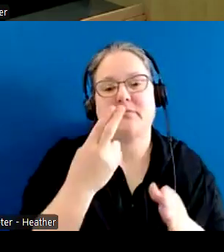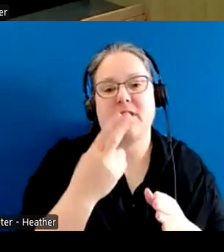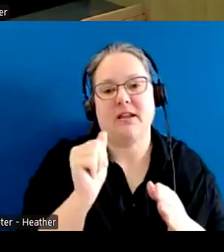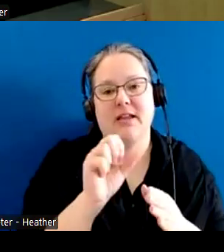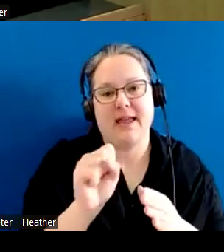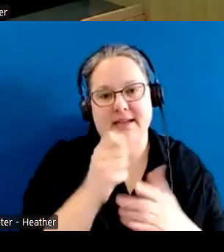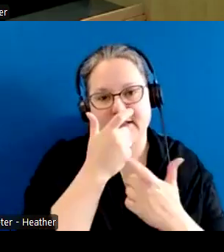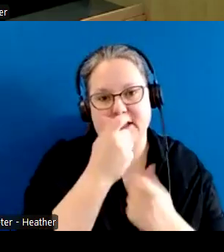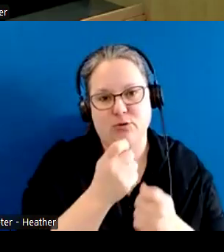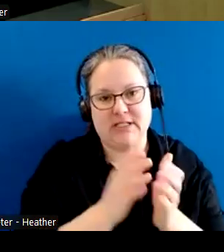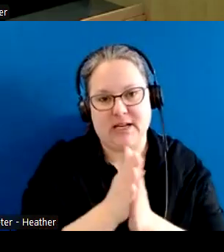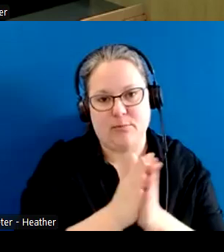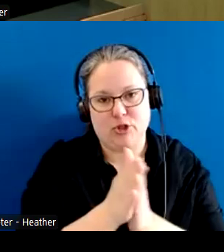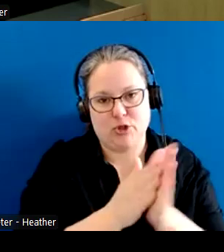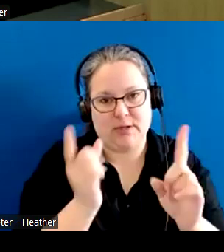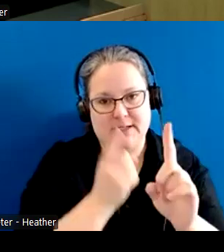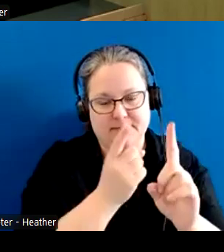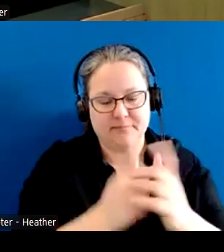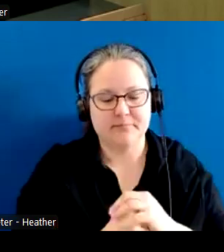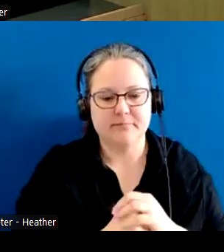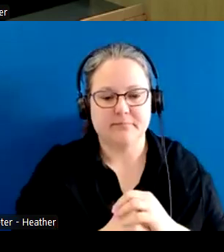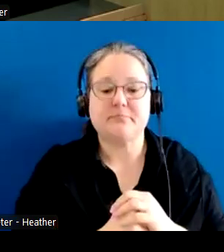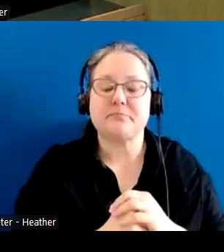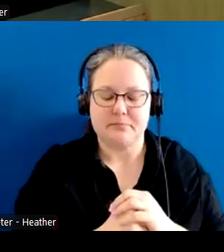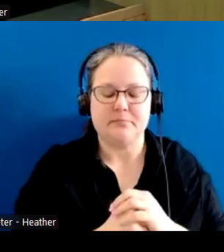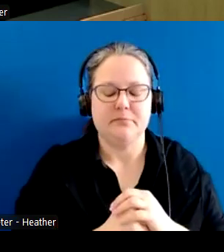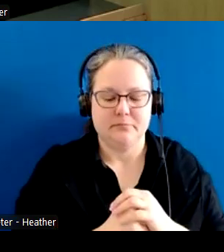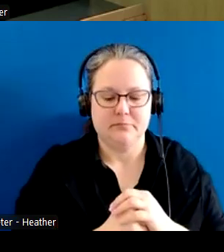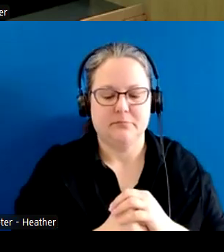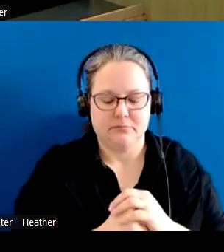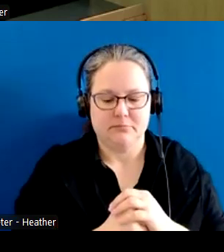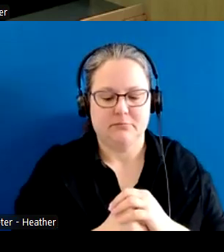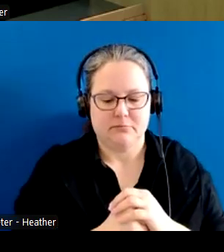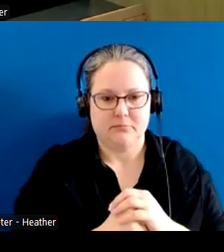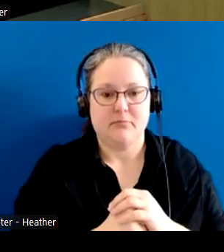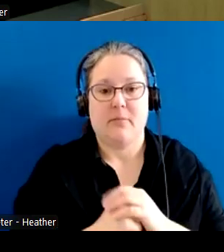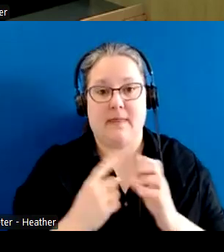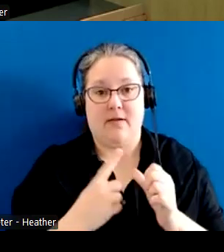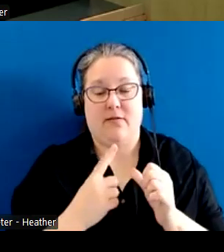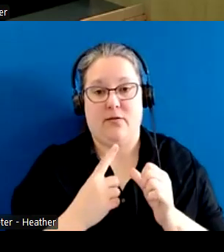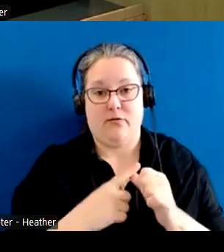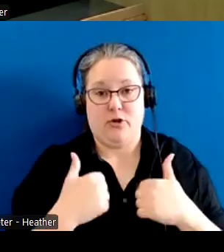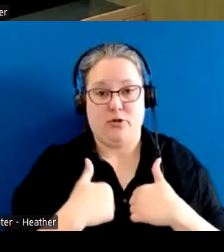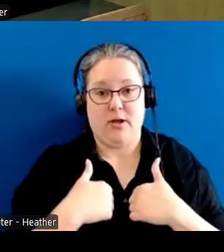appears to be interested in pursuing. So the first thing I did when I was an uh NIH d uh division